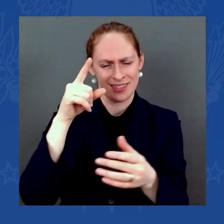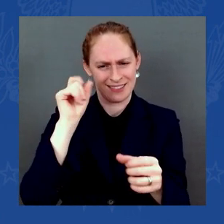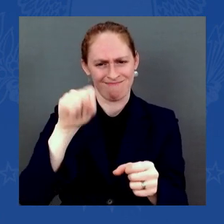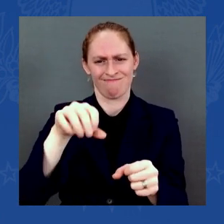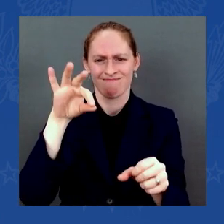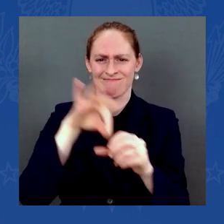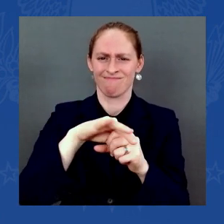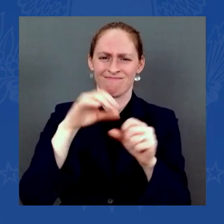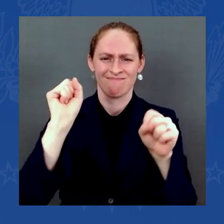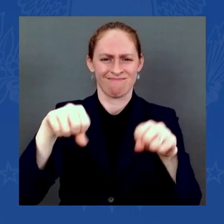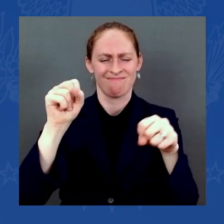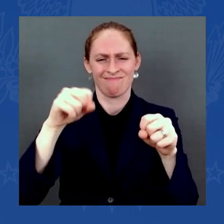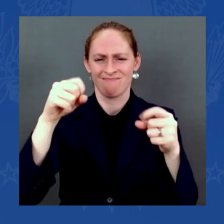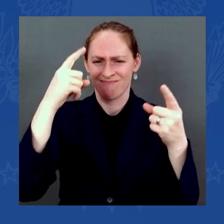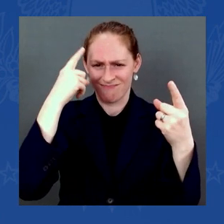Mike Quigley, Democrat from Illinois;